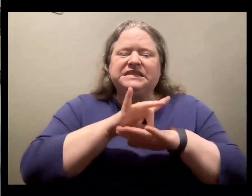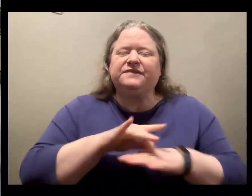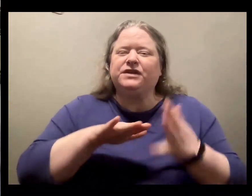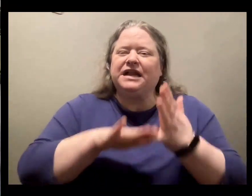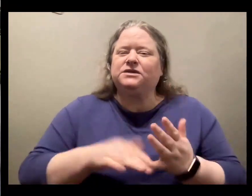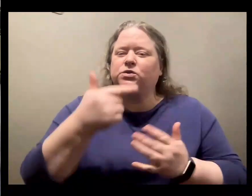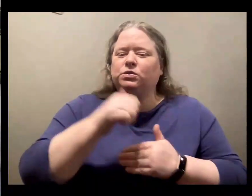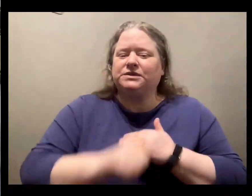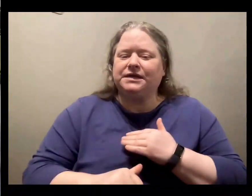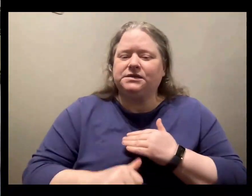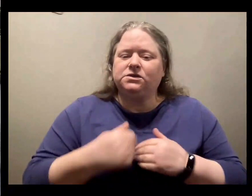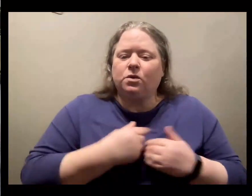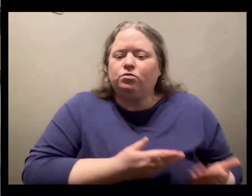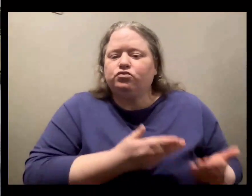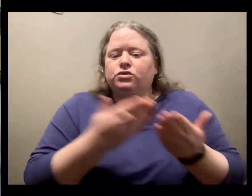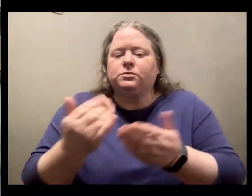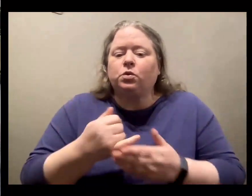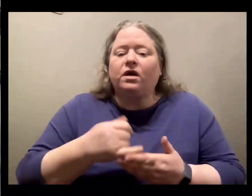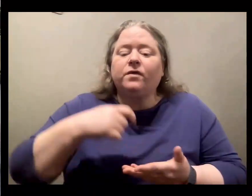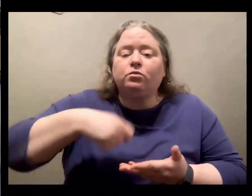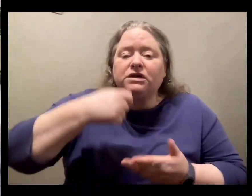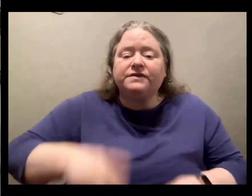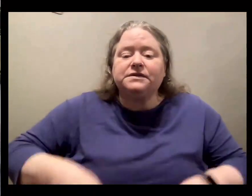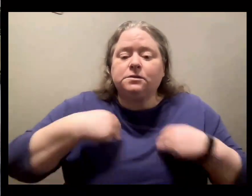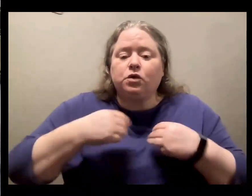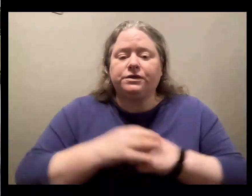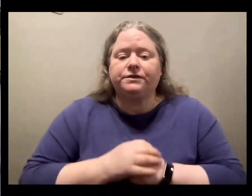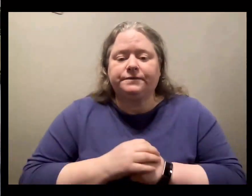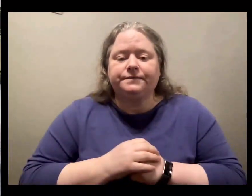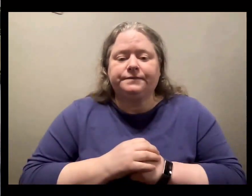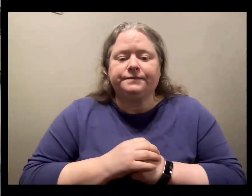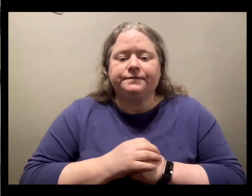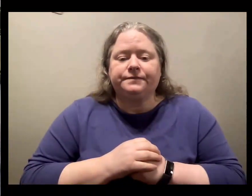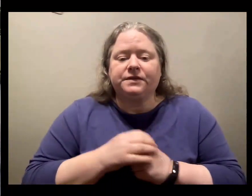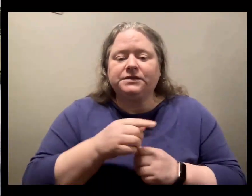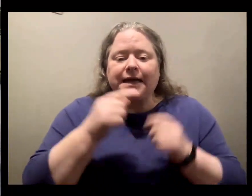He has been sick for the past two days, so I brought him to have breakfast this morning.